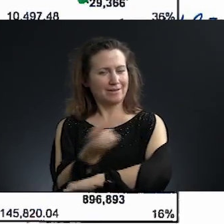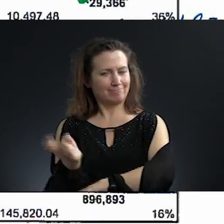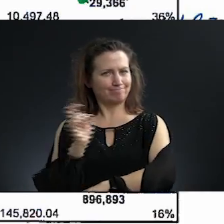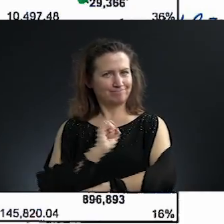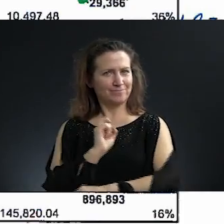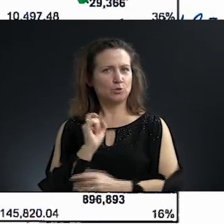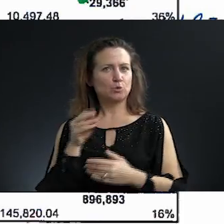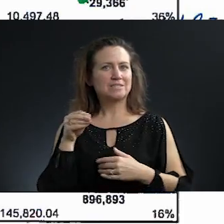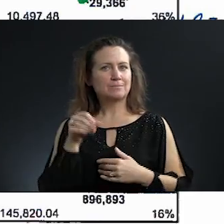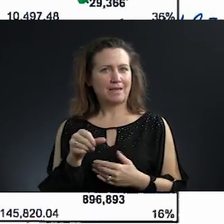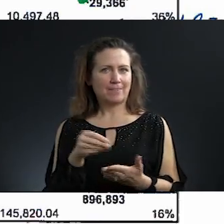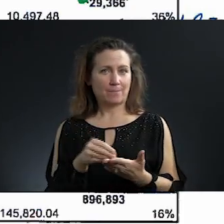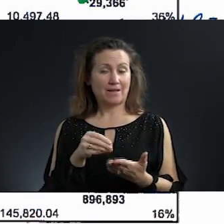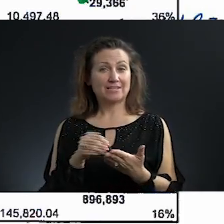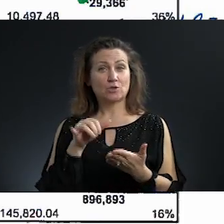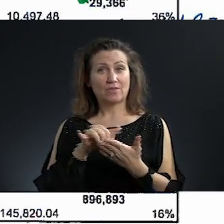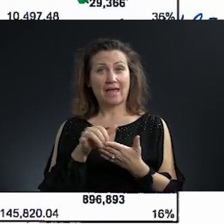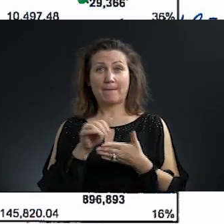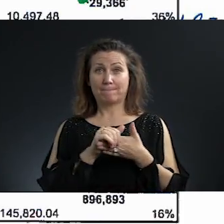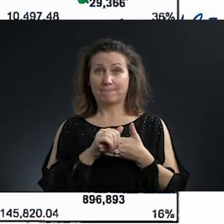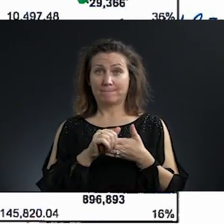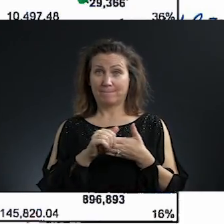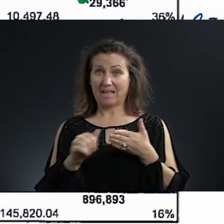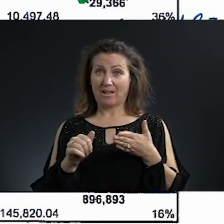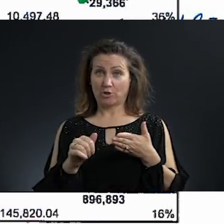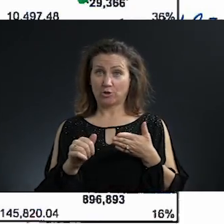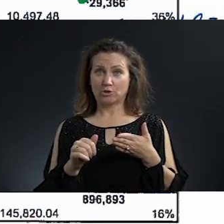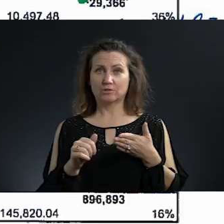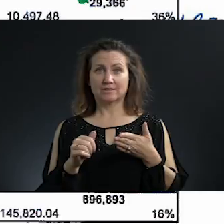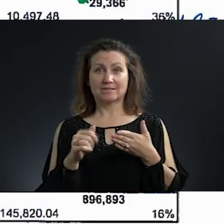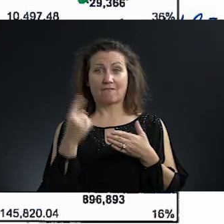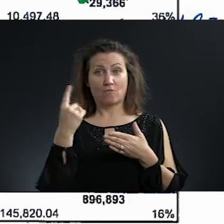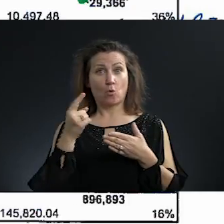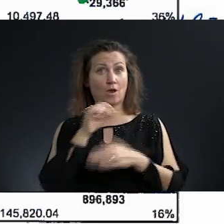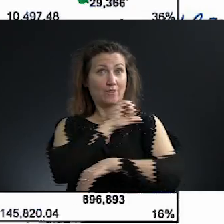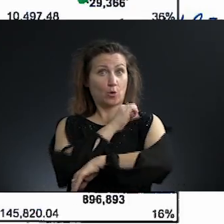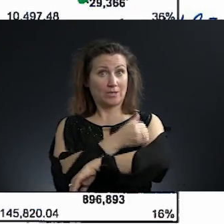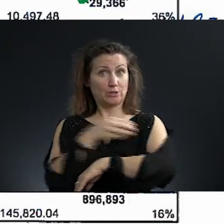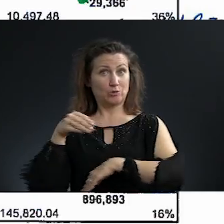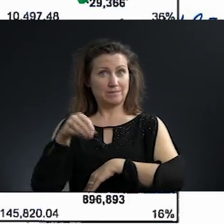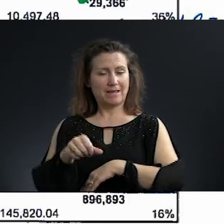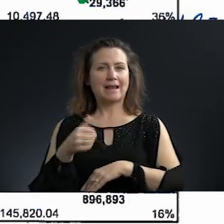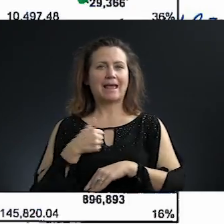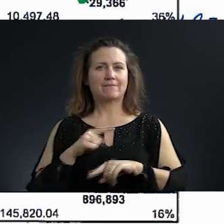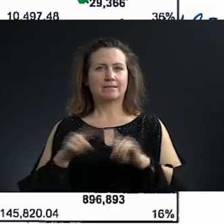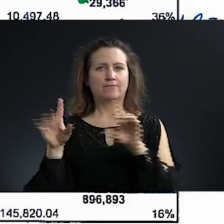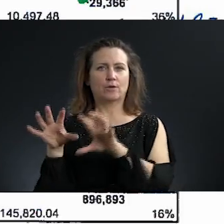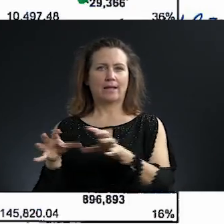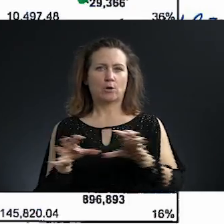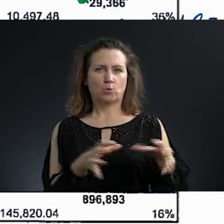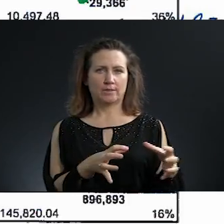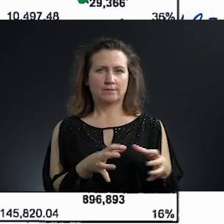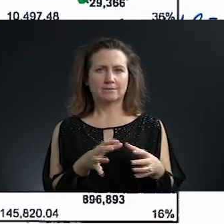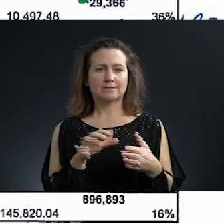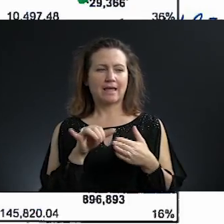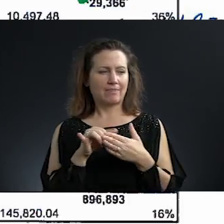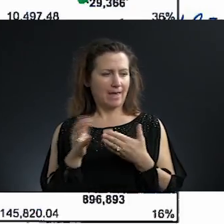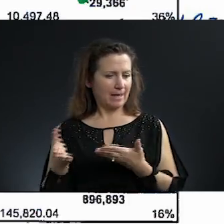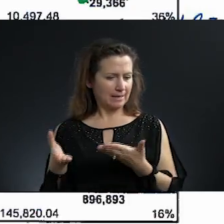Dollars of Authority have been broken out into different categories, so this all will go forward to page number one that I showed you